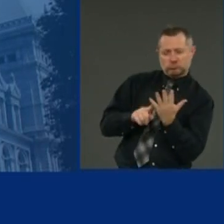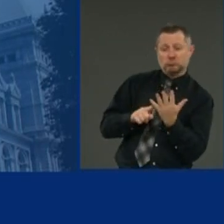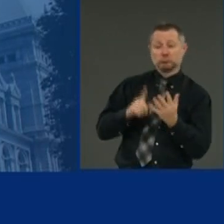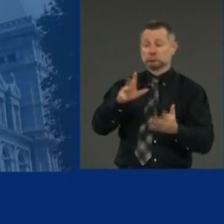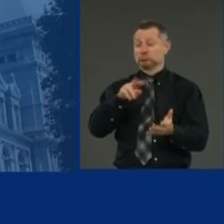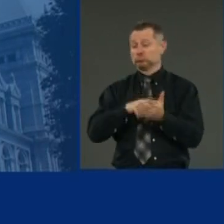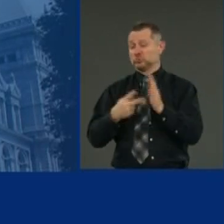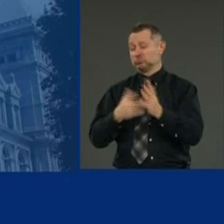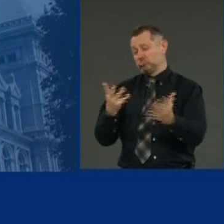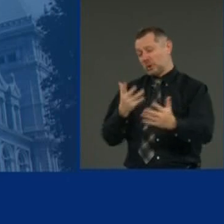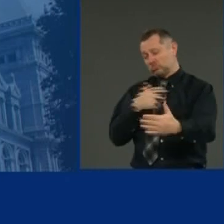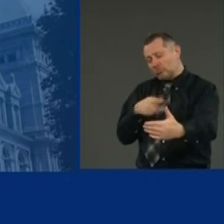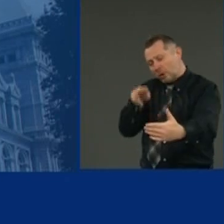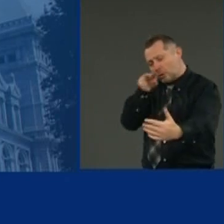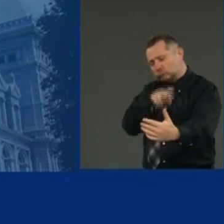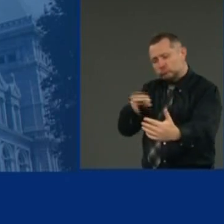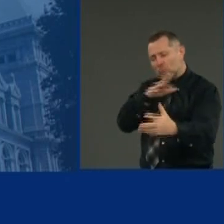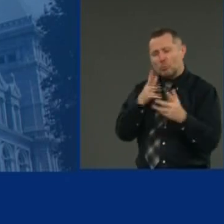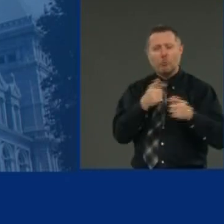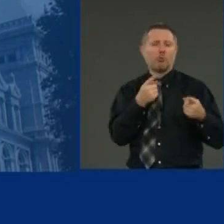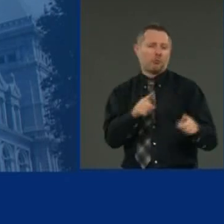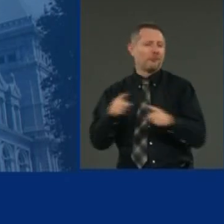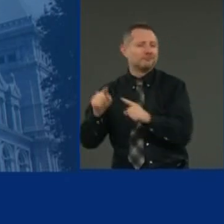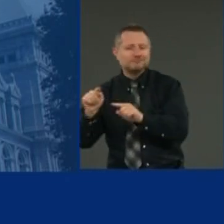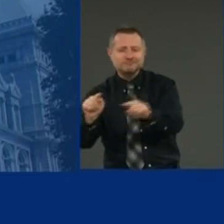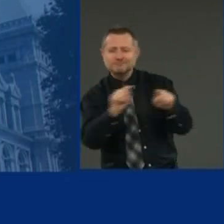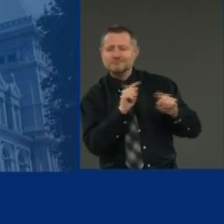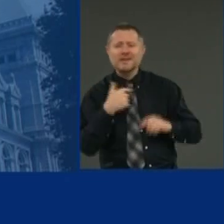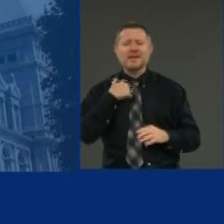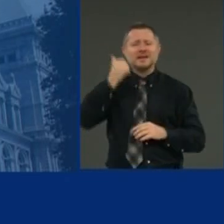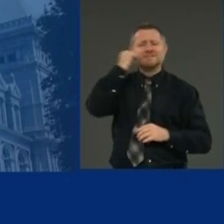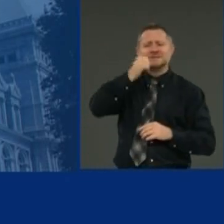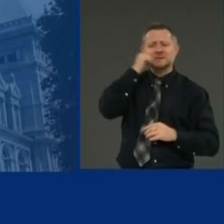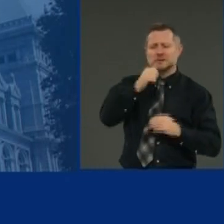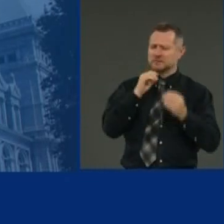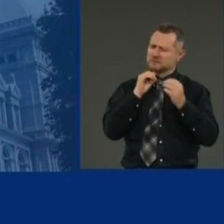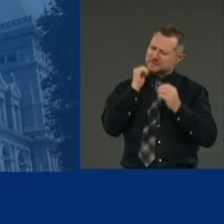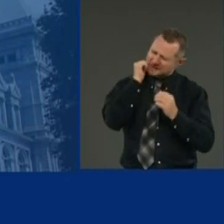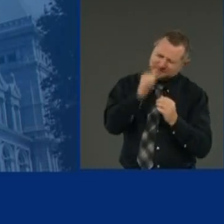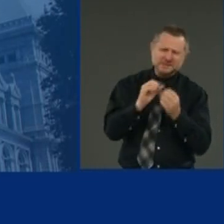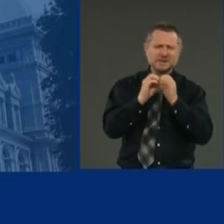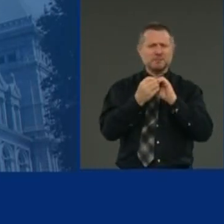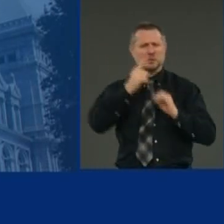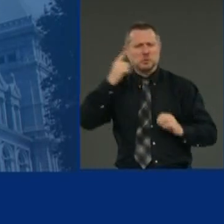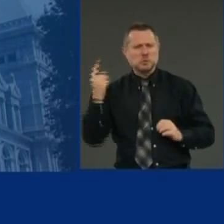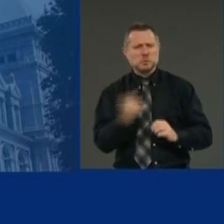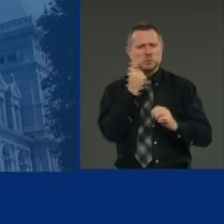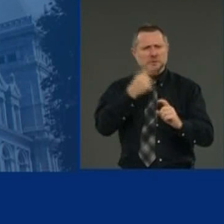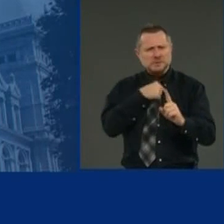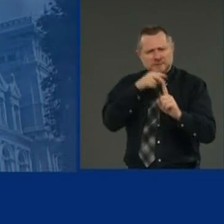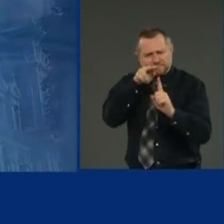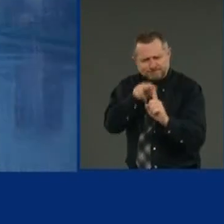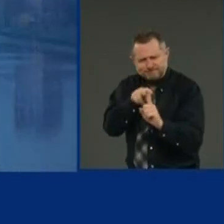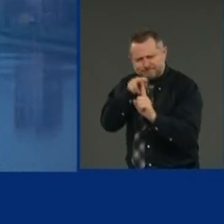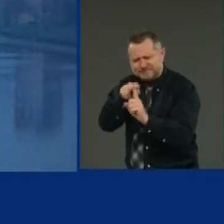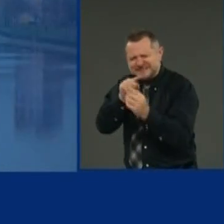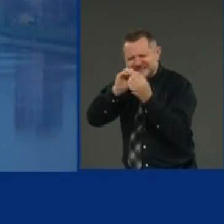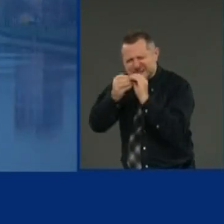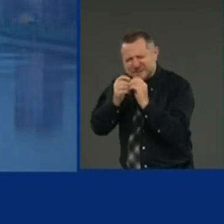WHICH MEANS WHAT? WHICH MEANS YOU'RE TRACKING THE VIRUS. AND WE CAN NOW TRACK IT ON A